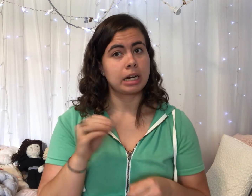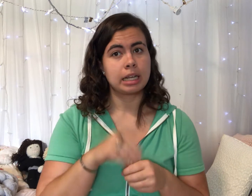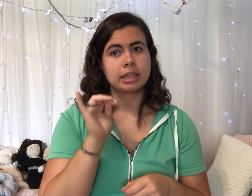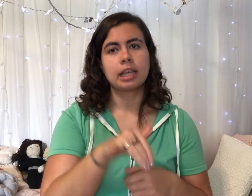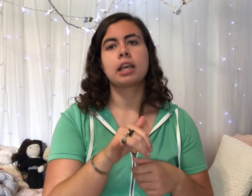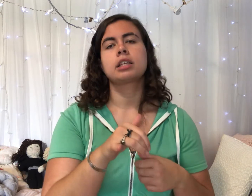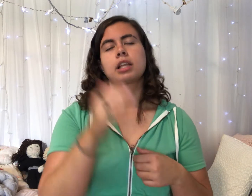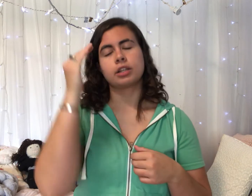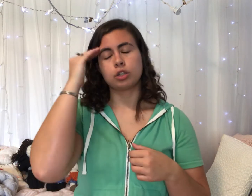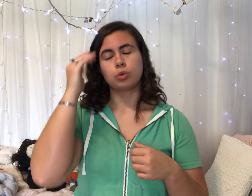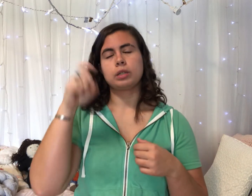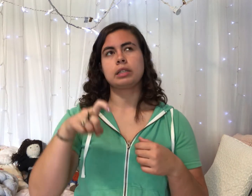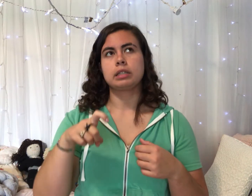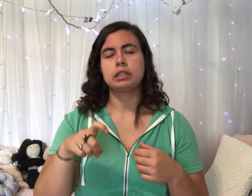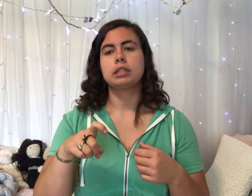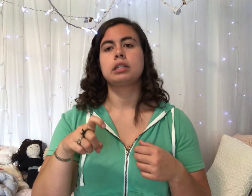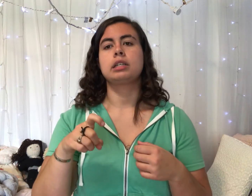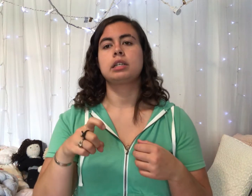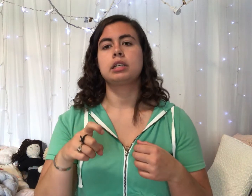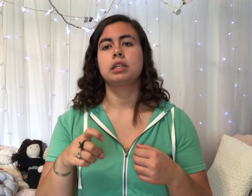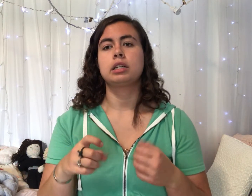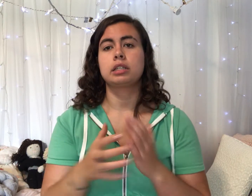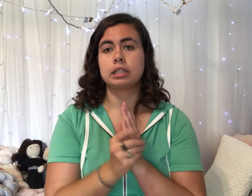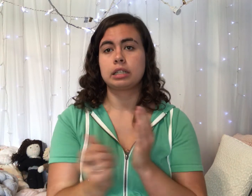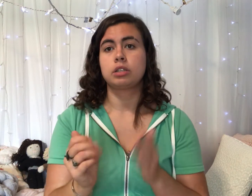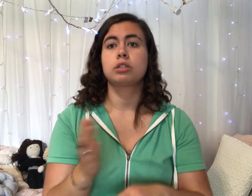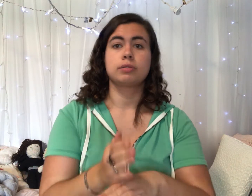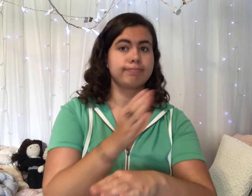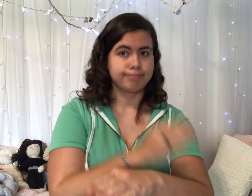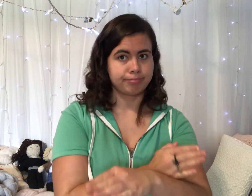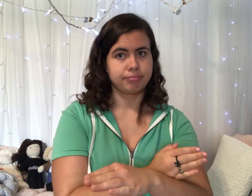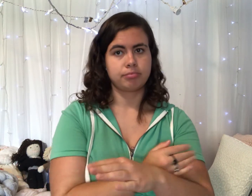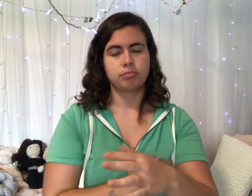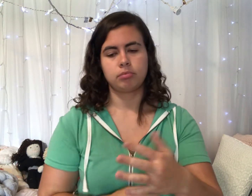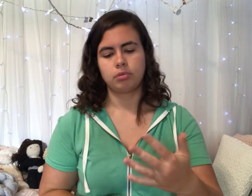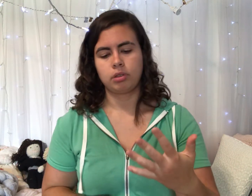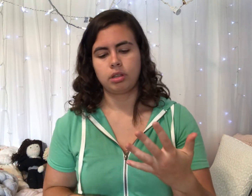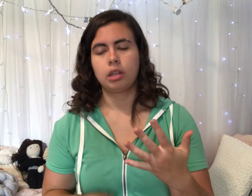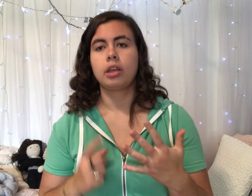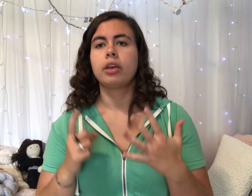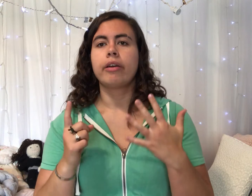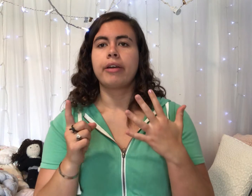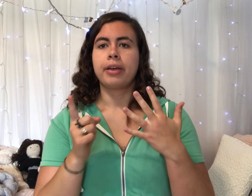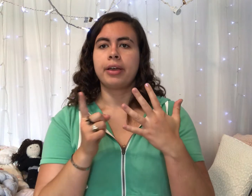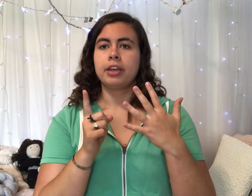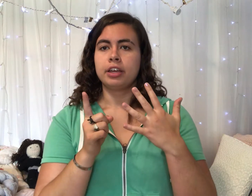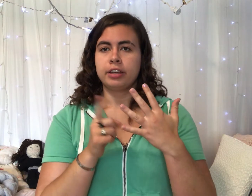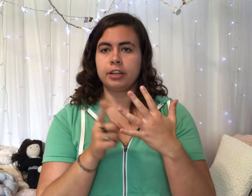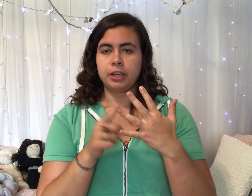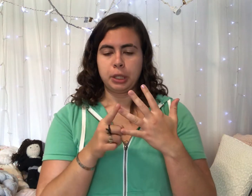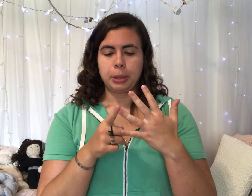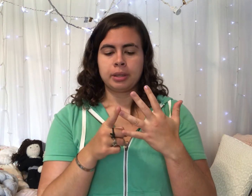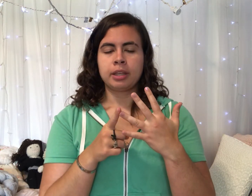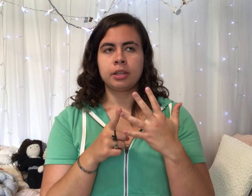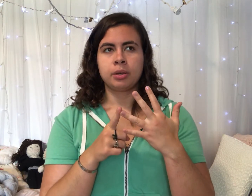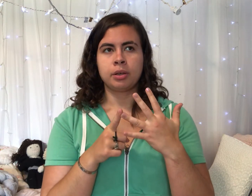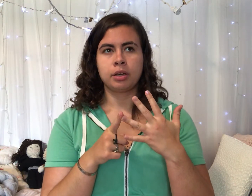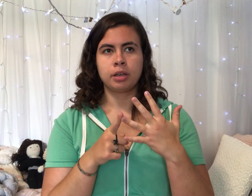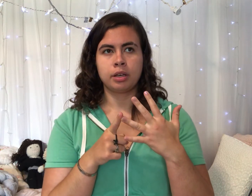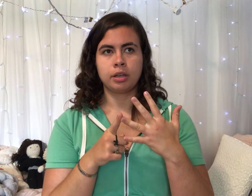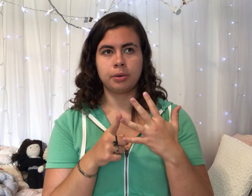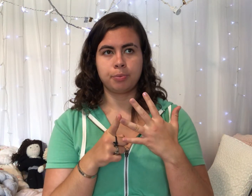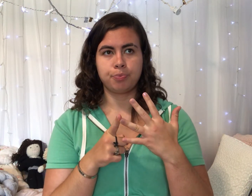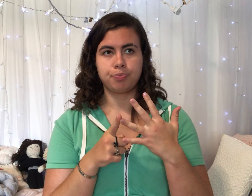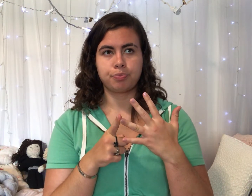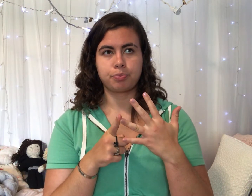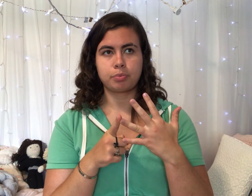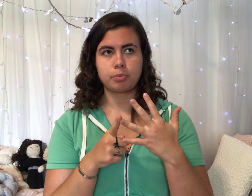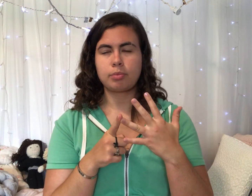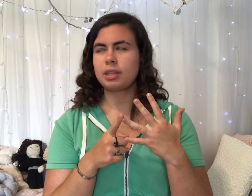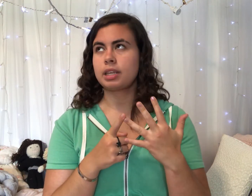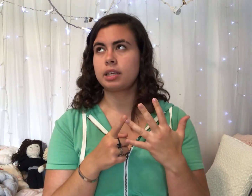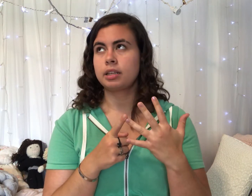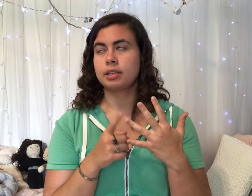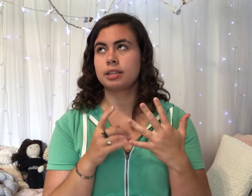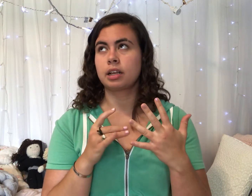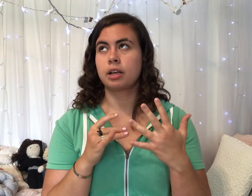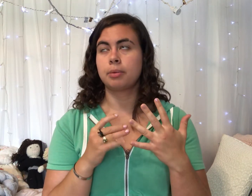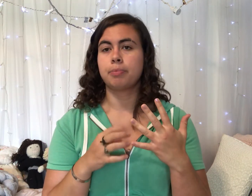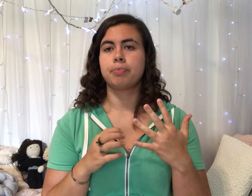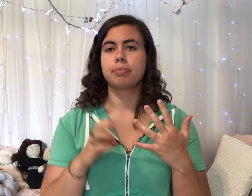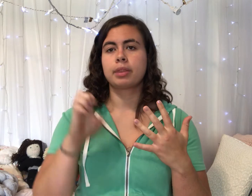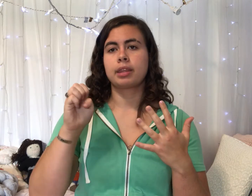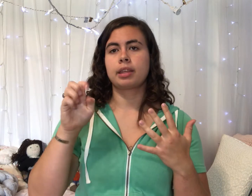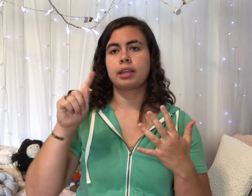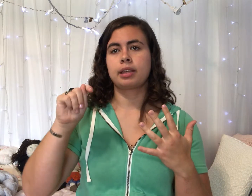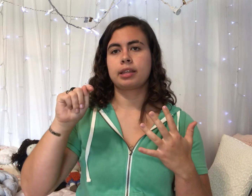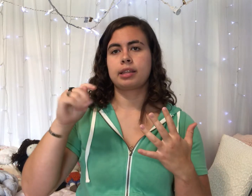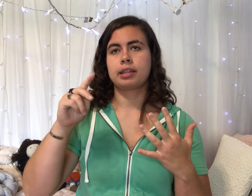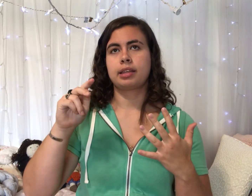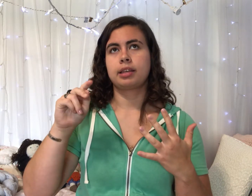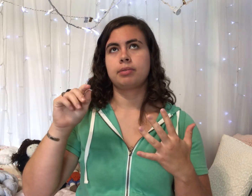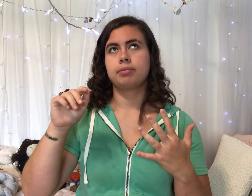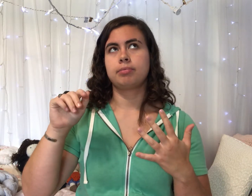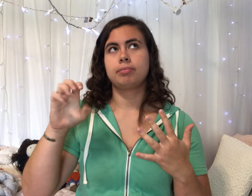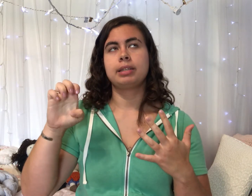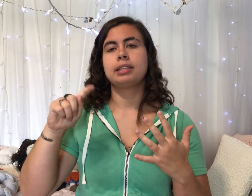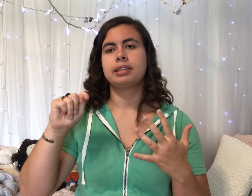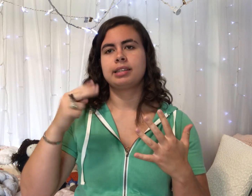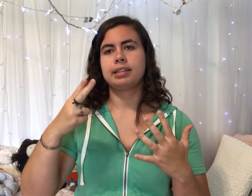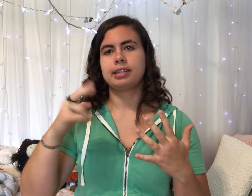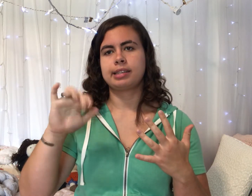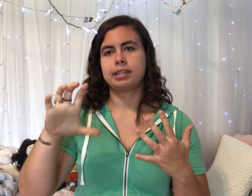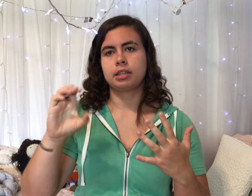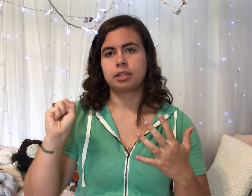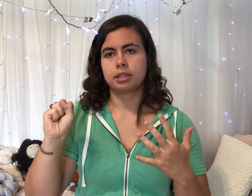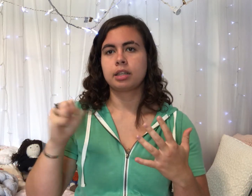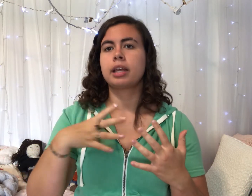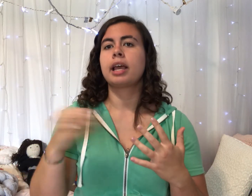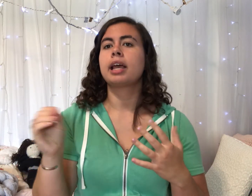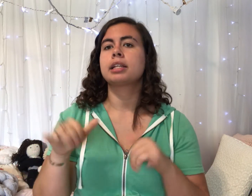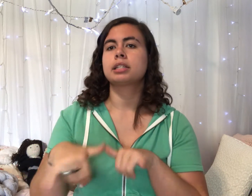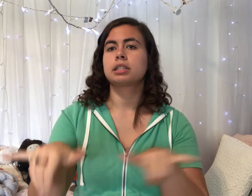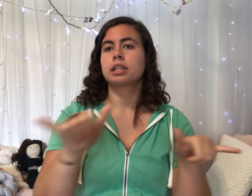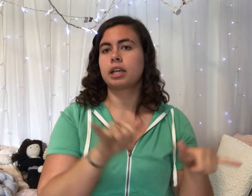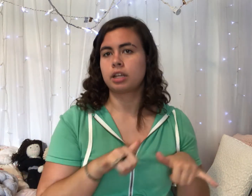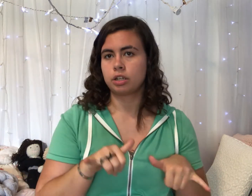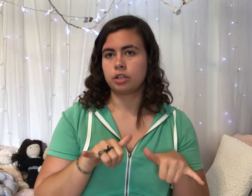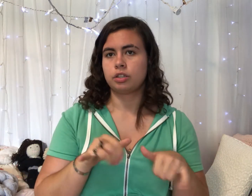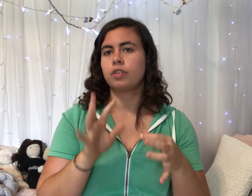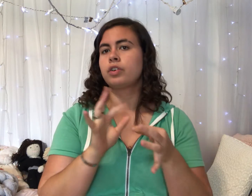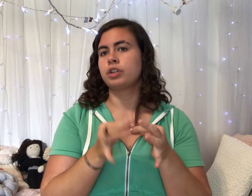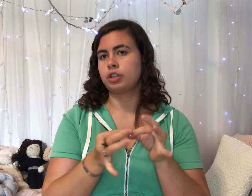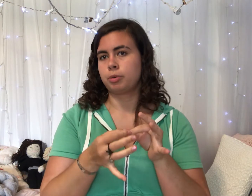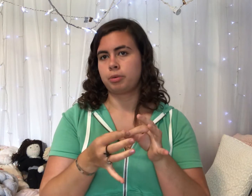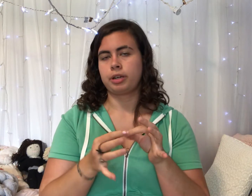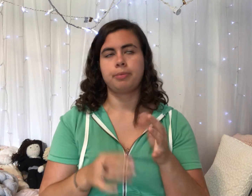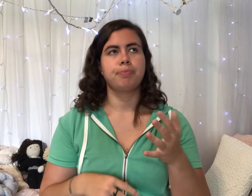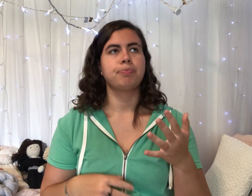I know I need to improve my skills. The fourth class is Ethics and Standards for Interpreting.